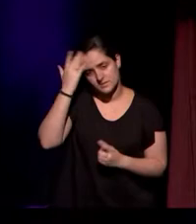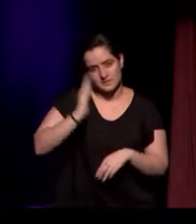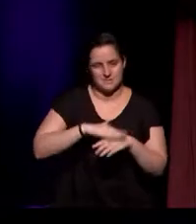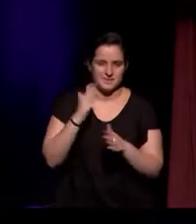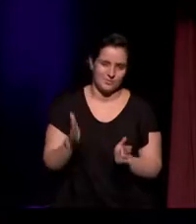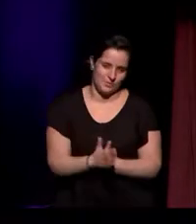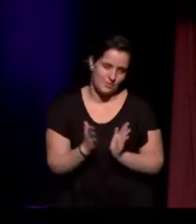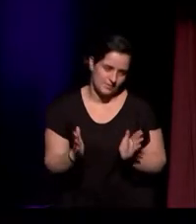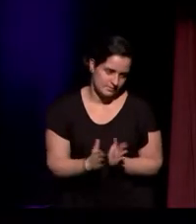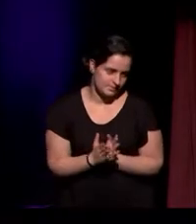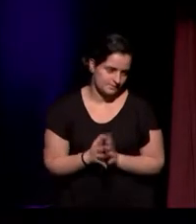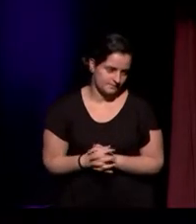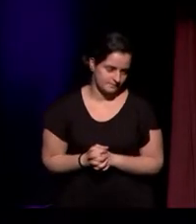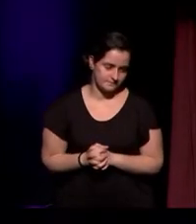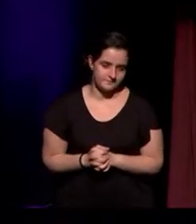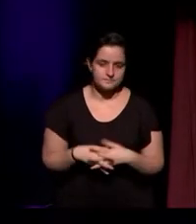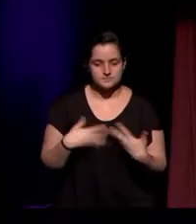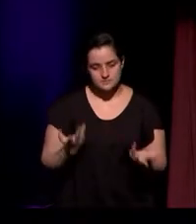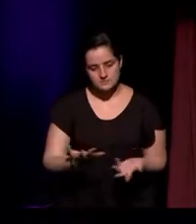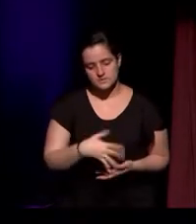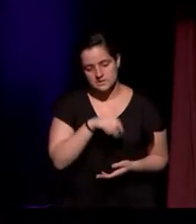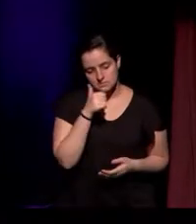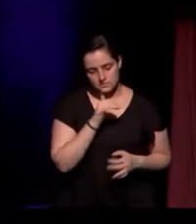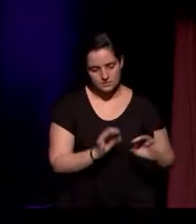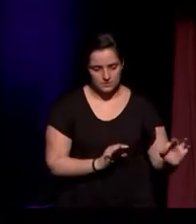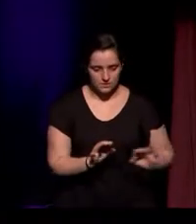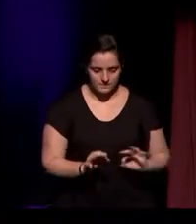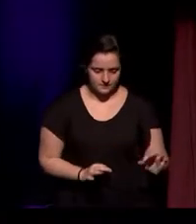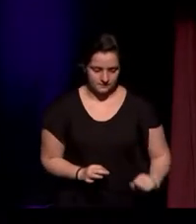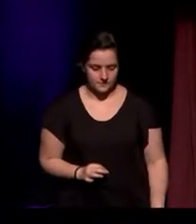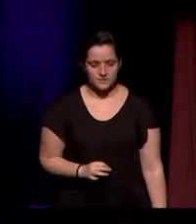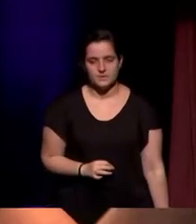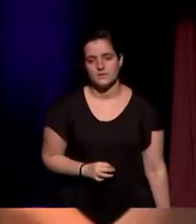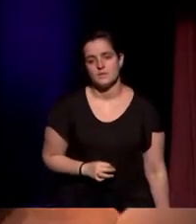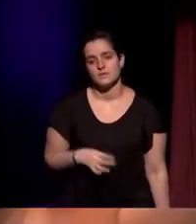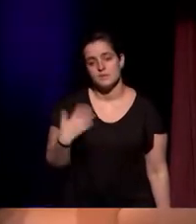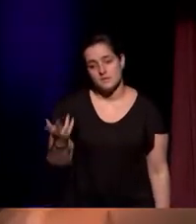So they organize themselves, still this vision of the woman